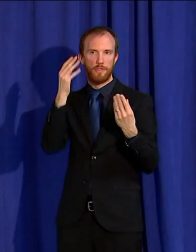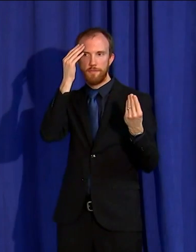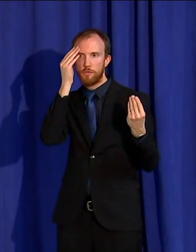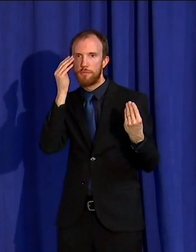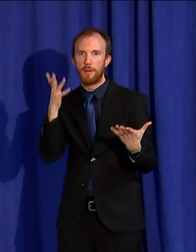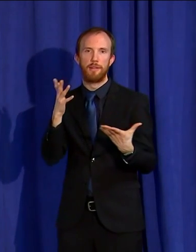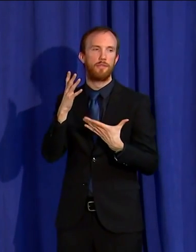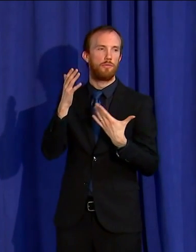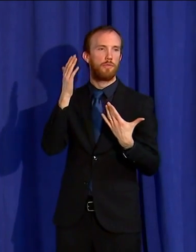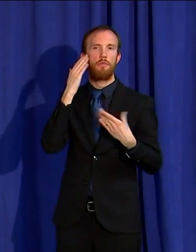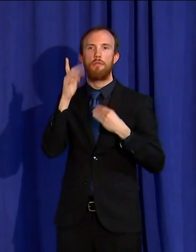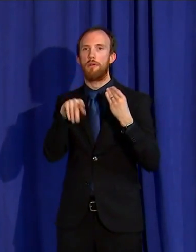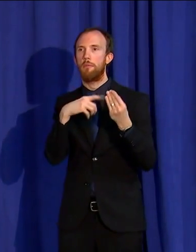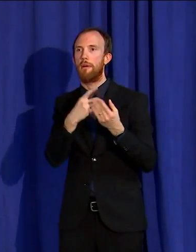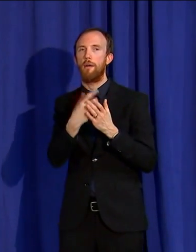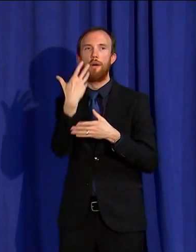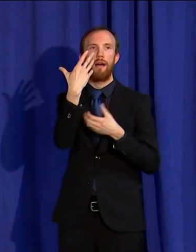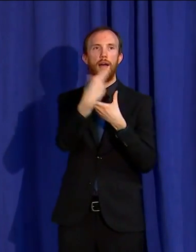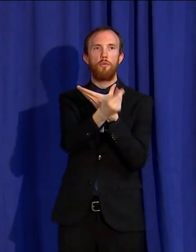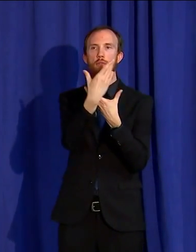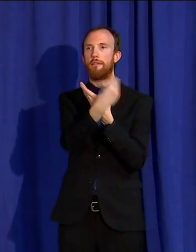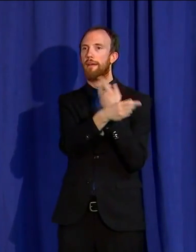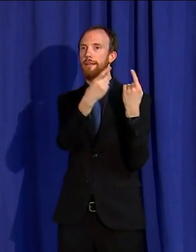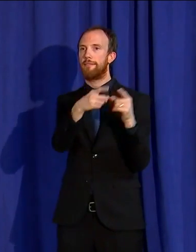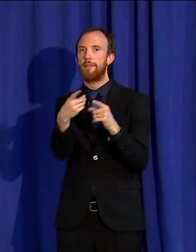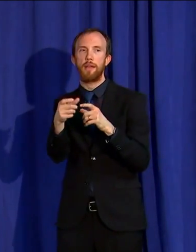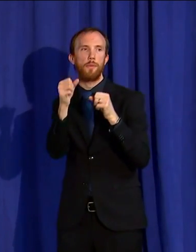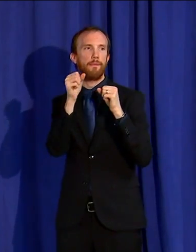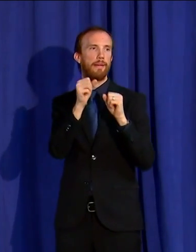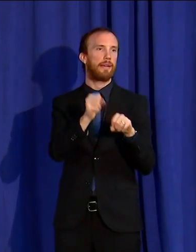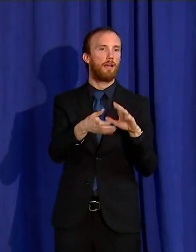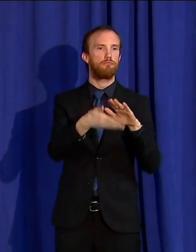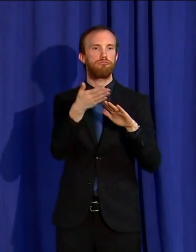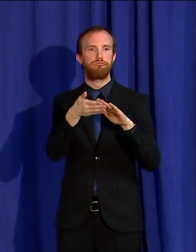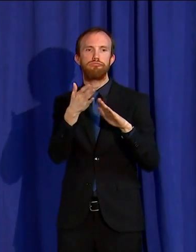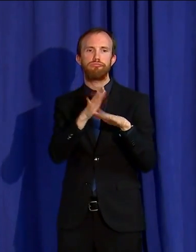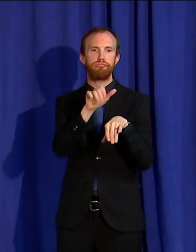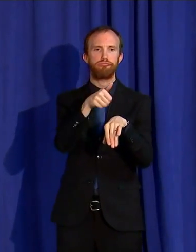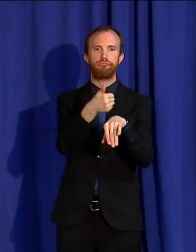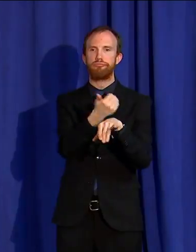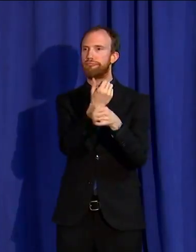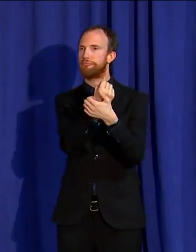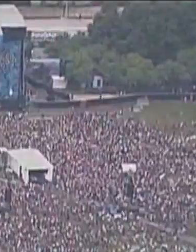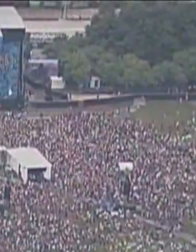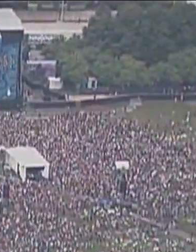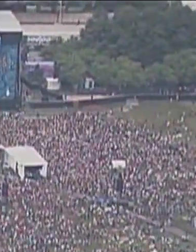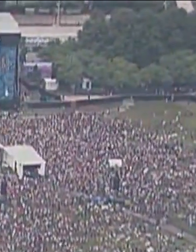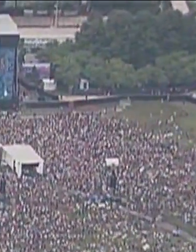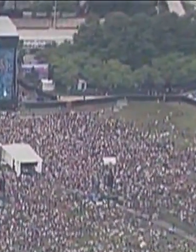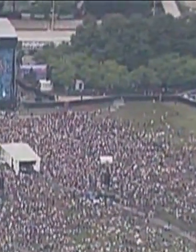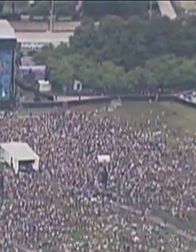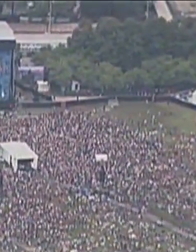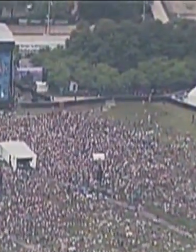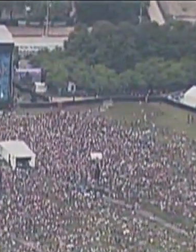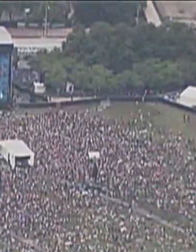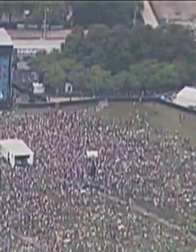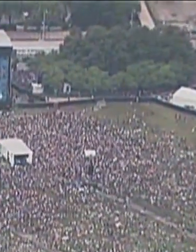WE DID A YEAR AGO. WE KNOW IN PARTICULAR ABOUT OUTSIDE EVENTS